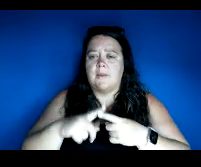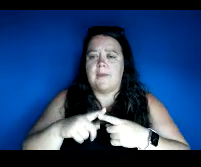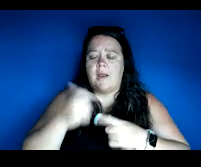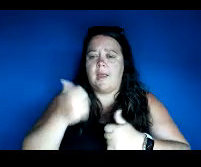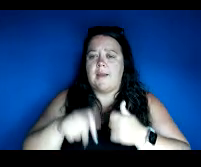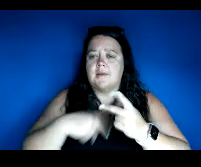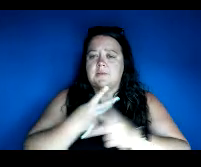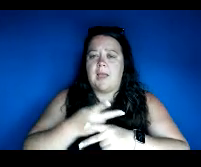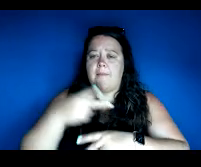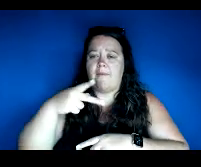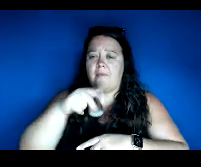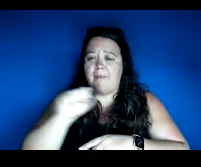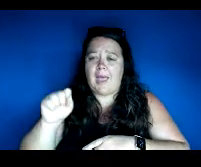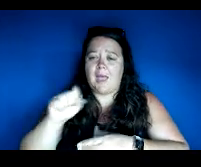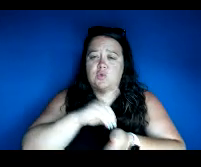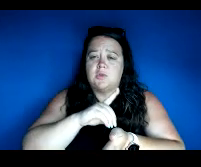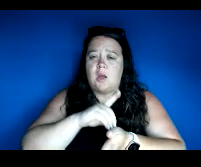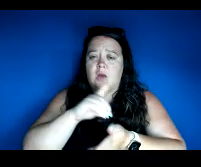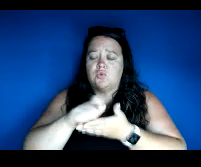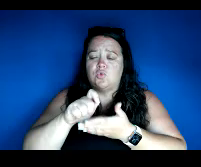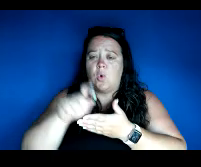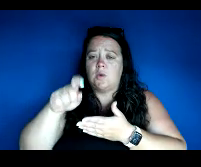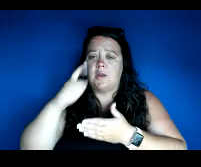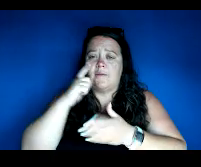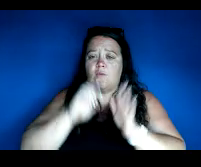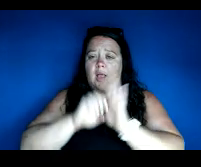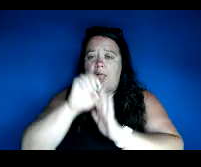or doctor's note needed to access the elevators. By and large, no.